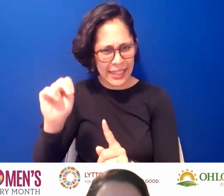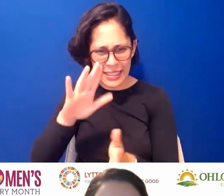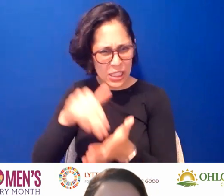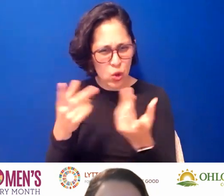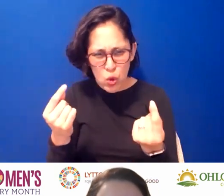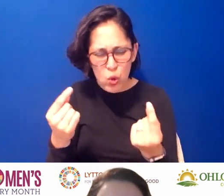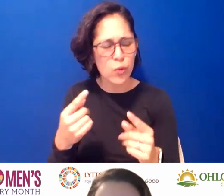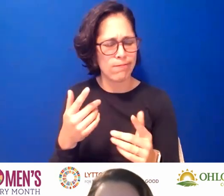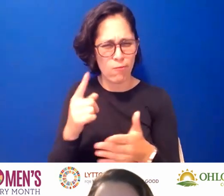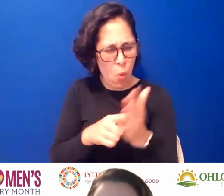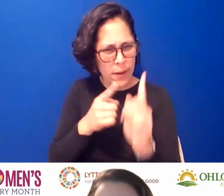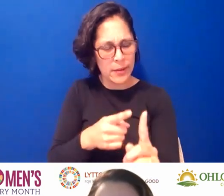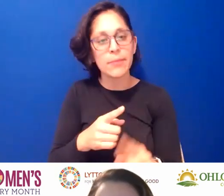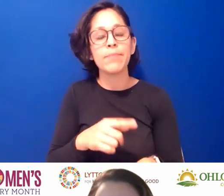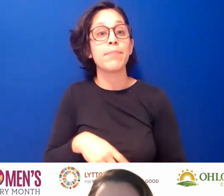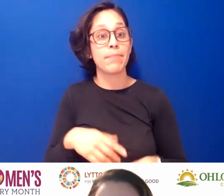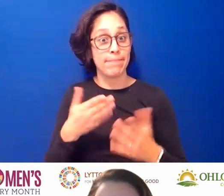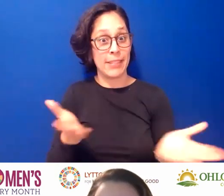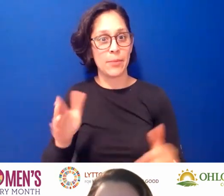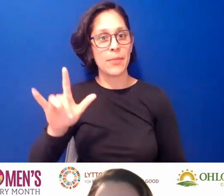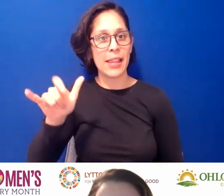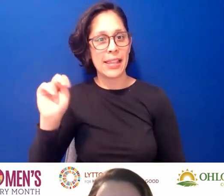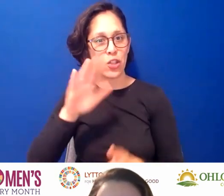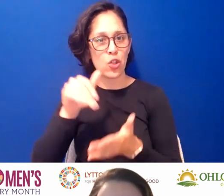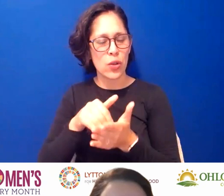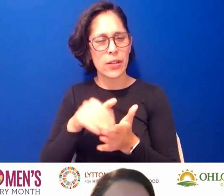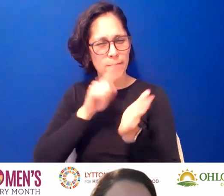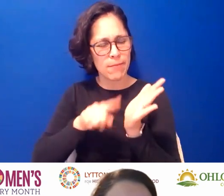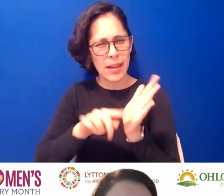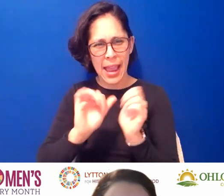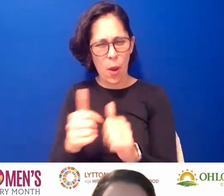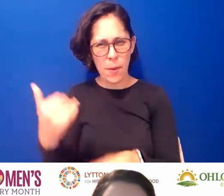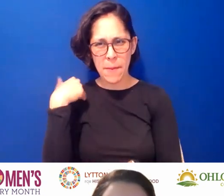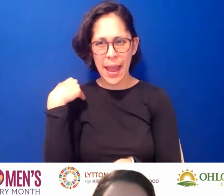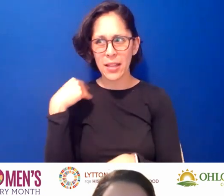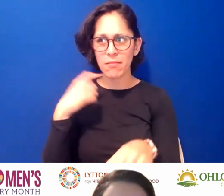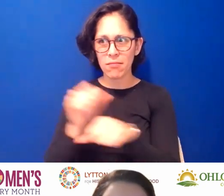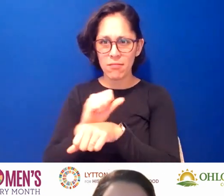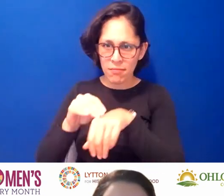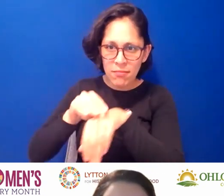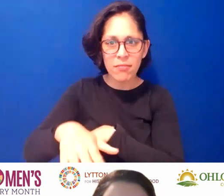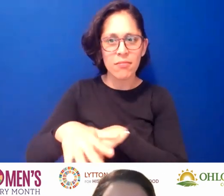Kyle Livie (he/him/his): The Lytton Center considers the ways that the study of the past can help shape the present and the future.